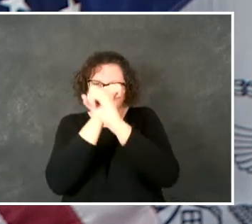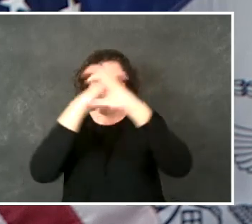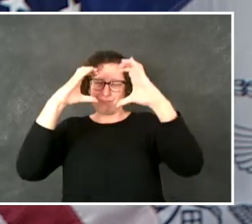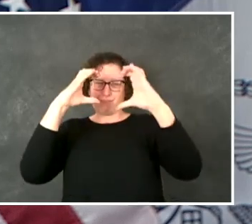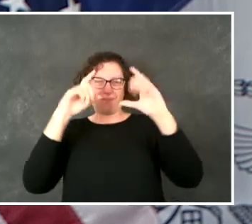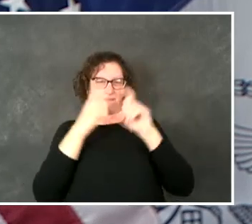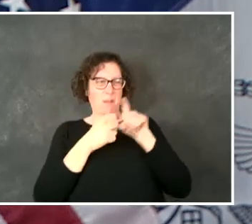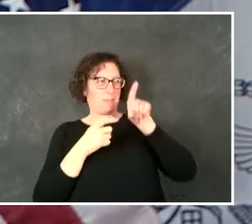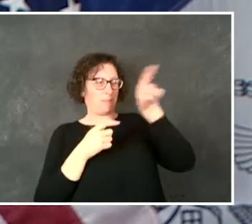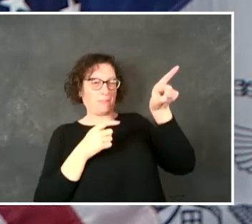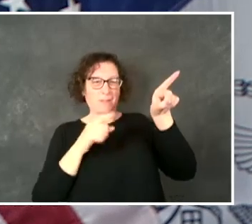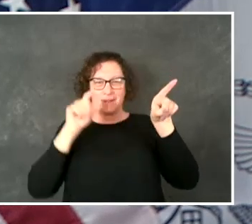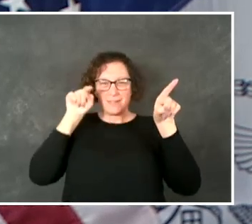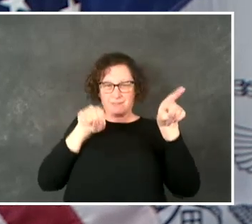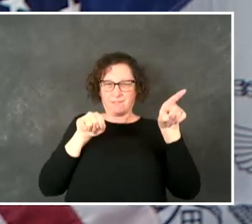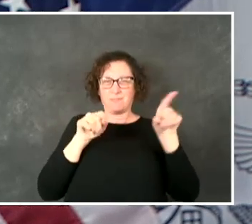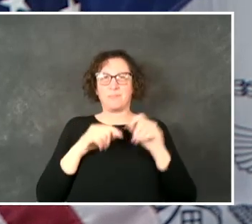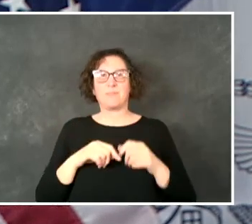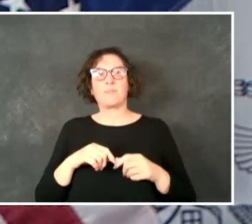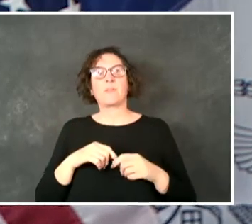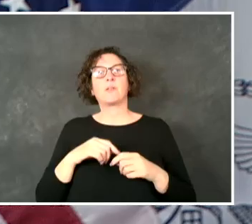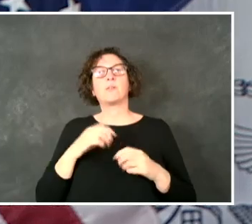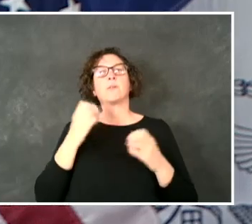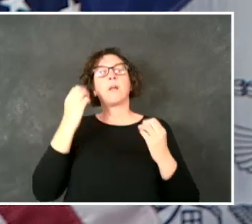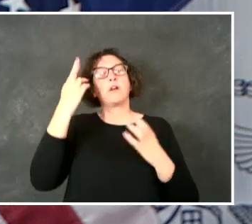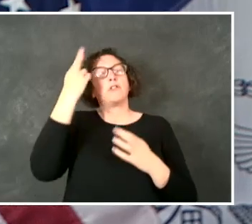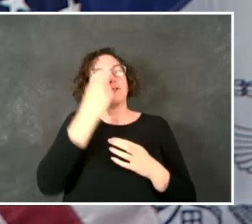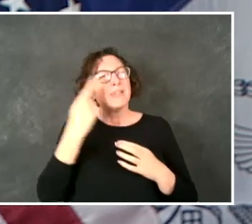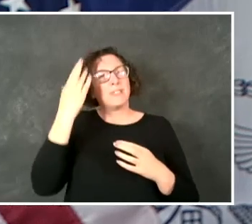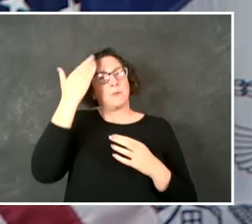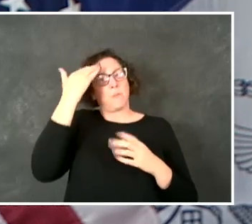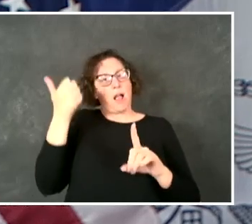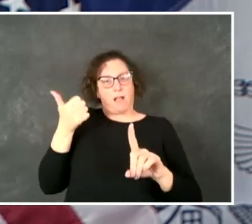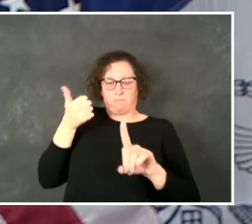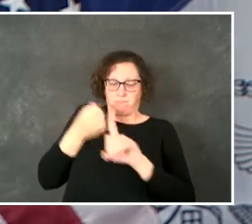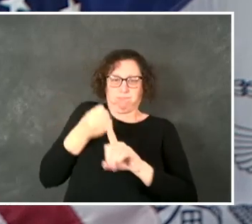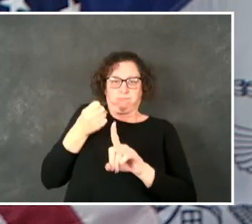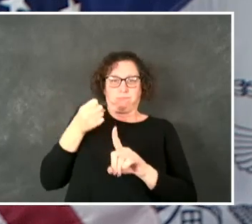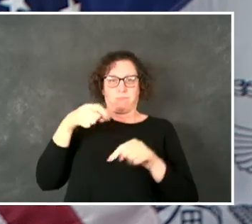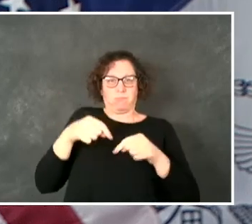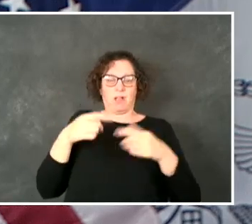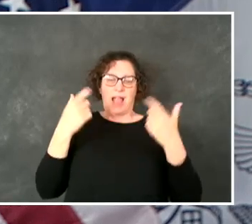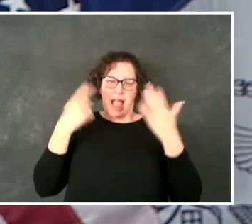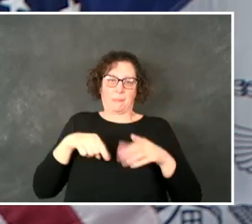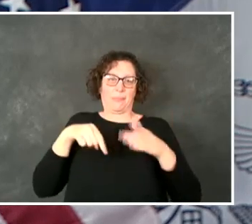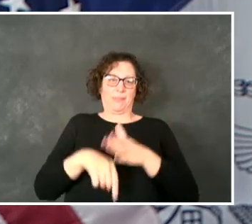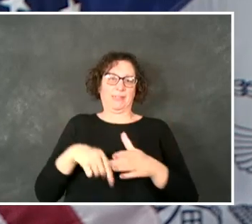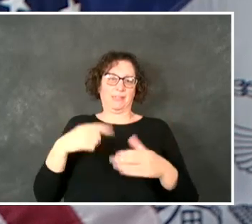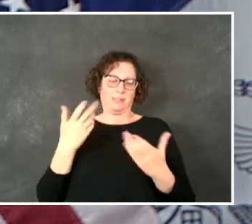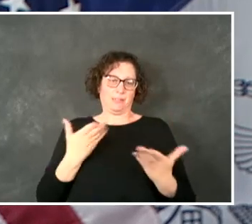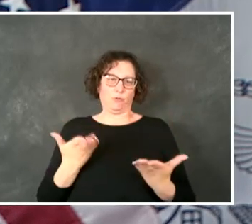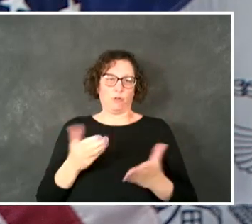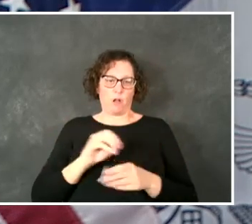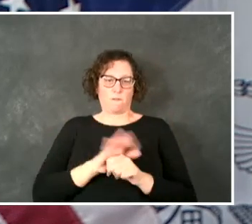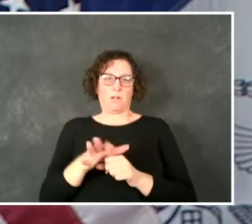BEEN PROFOUND AND PINAFL.U THERE'S MANY REASONS WHY WE WERE TYPICALLY IN